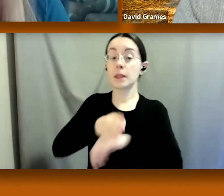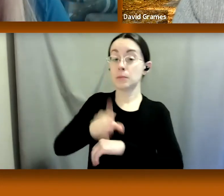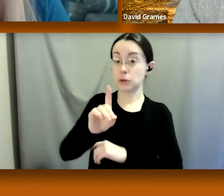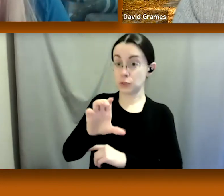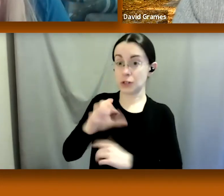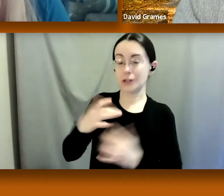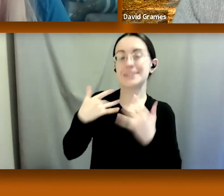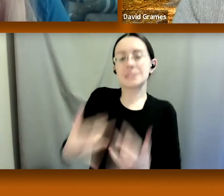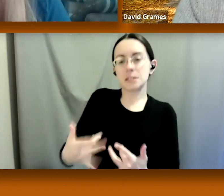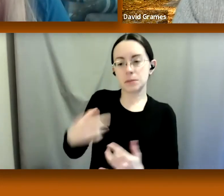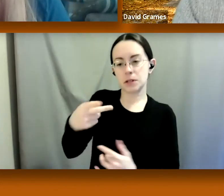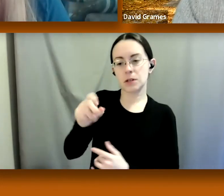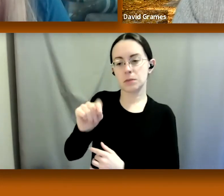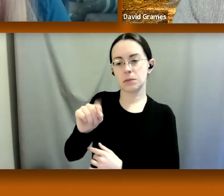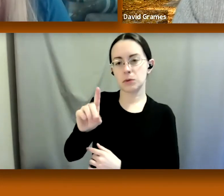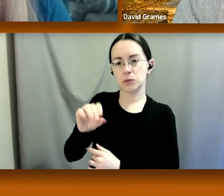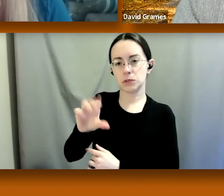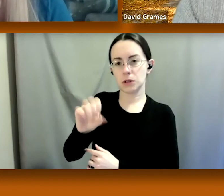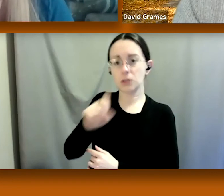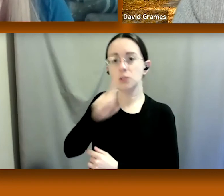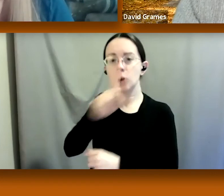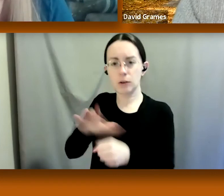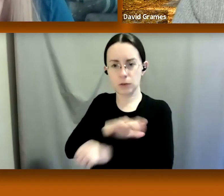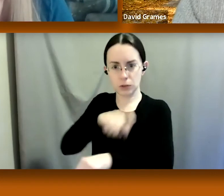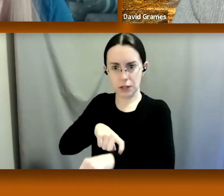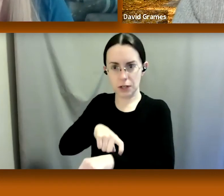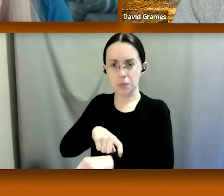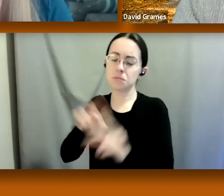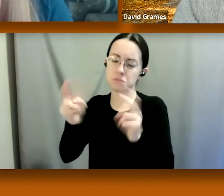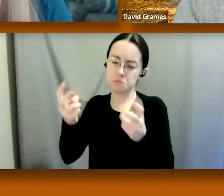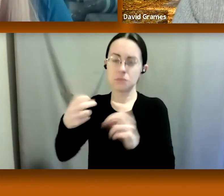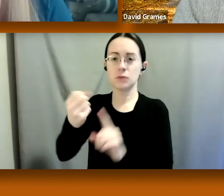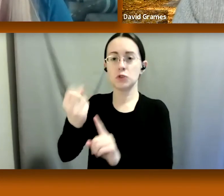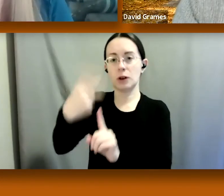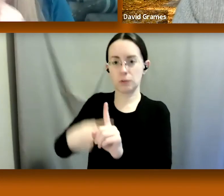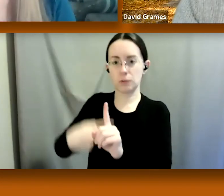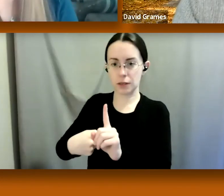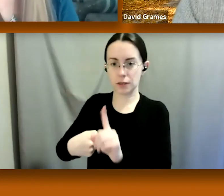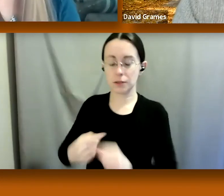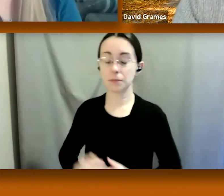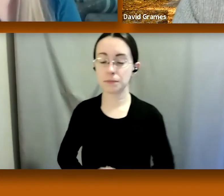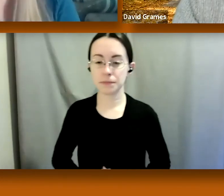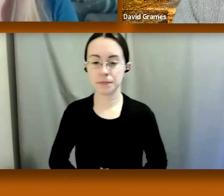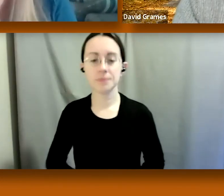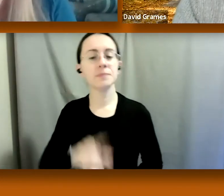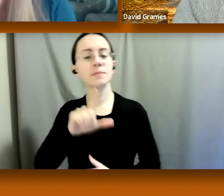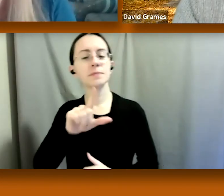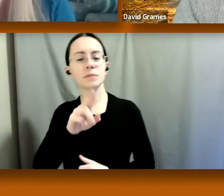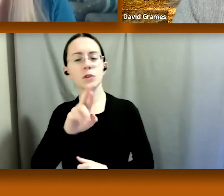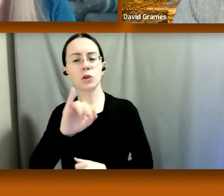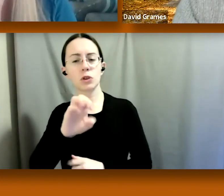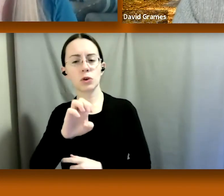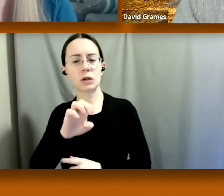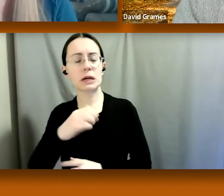so that will be 12 months. Laurie: So...and I just want to mention to the faculty again,